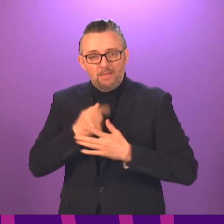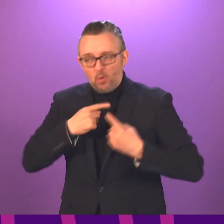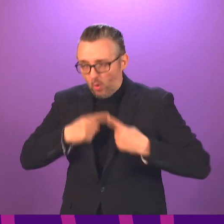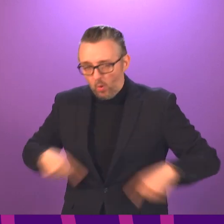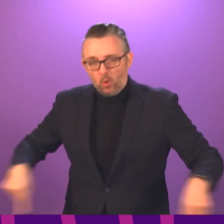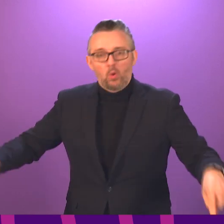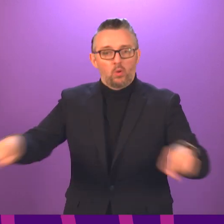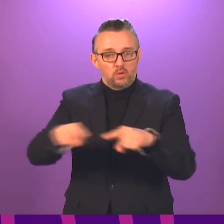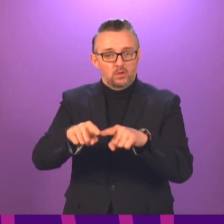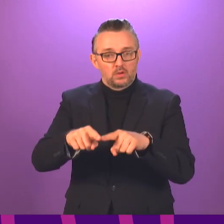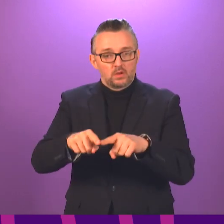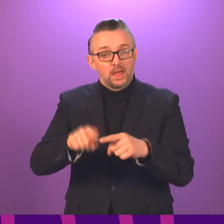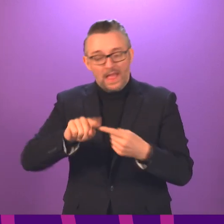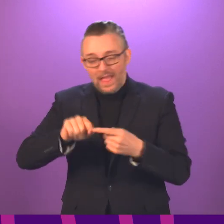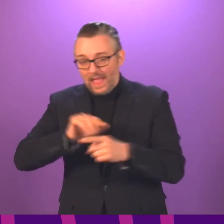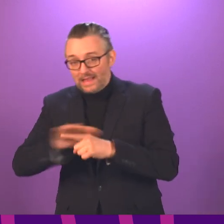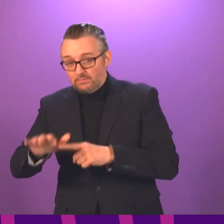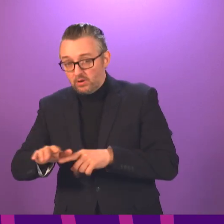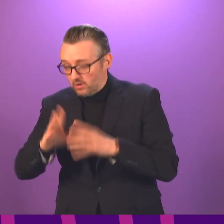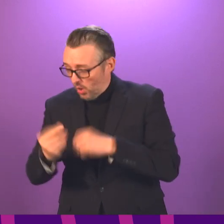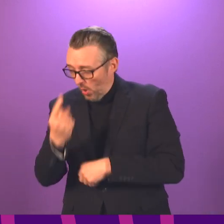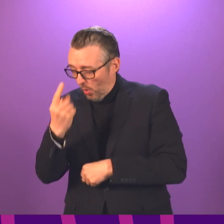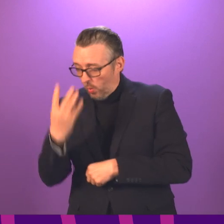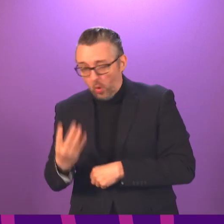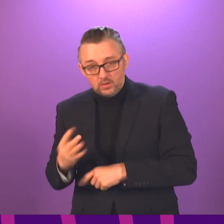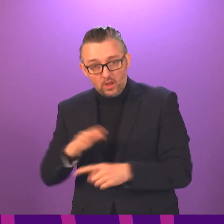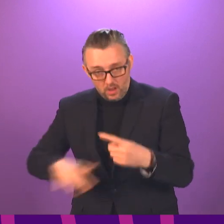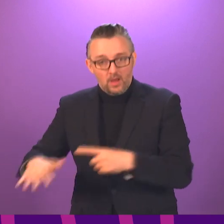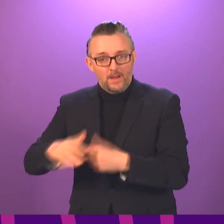just over a quarter of adults in Edinburgh now having been vaccinated and up to nearly